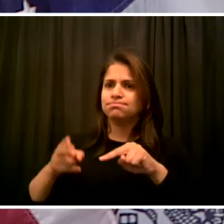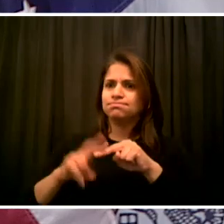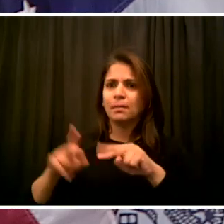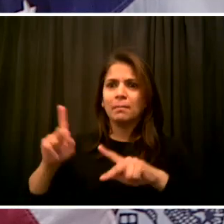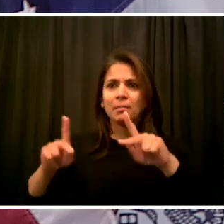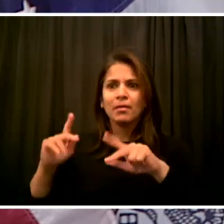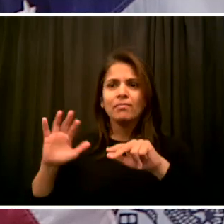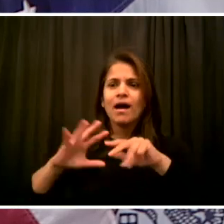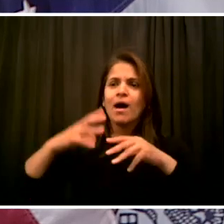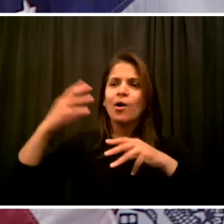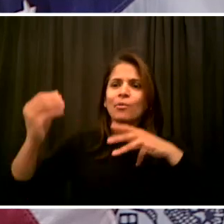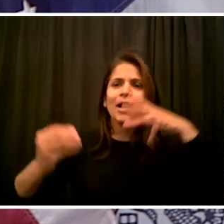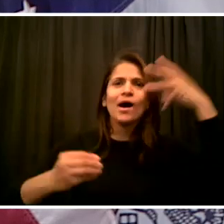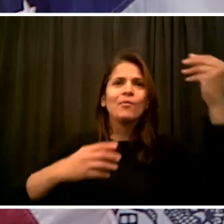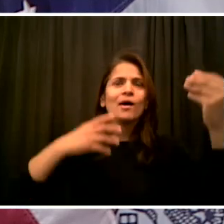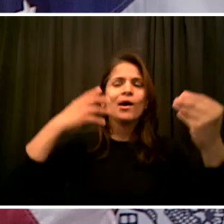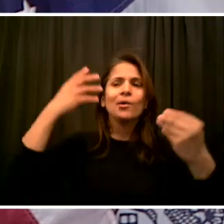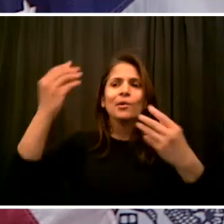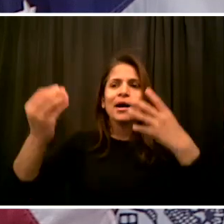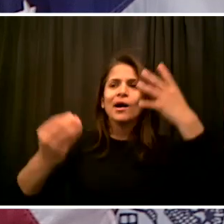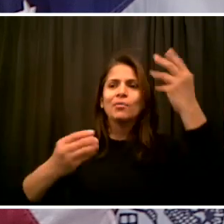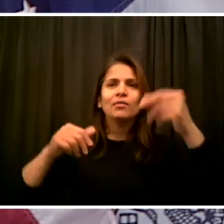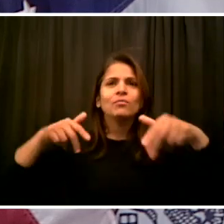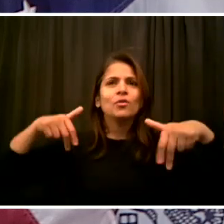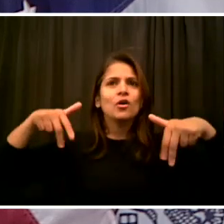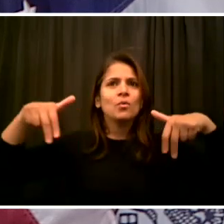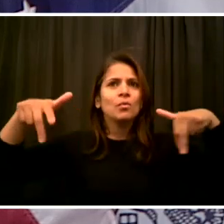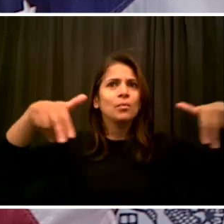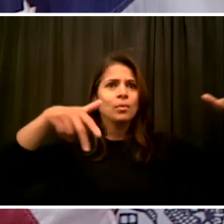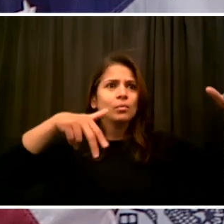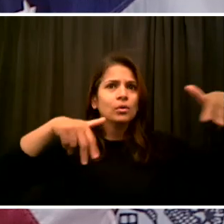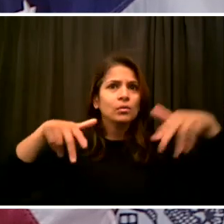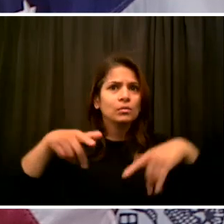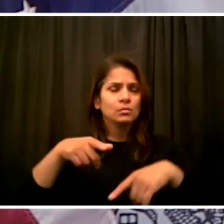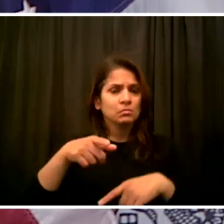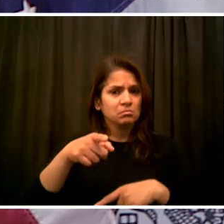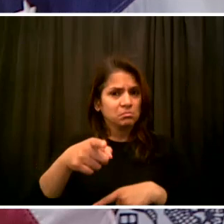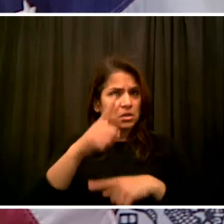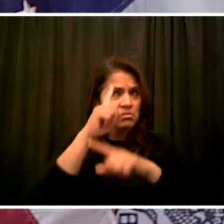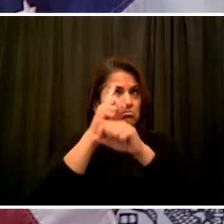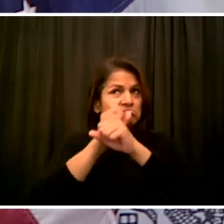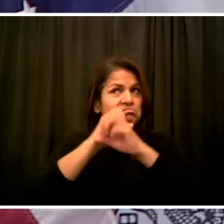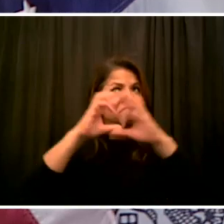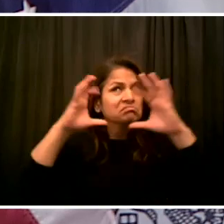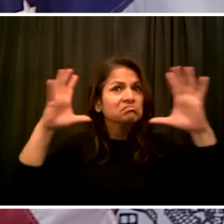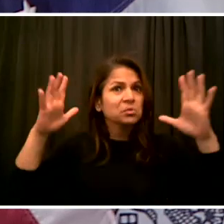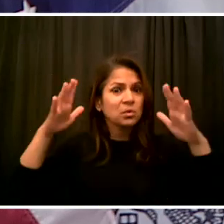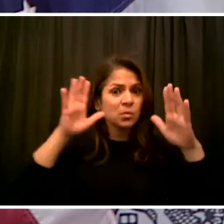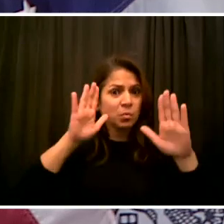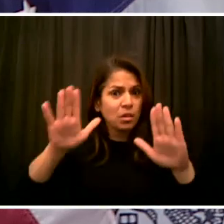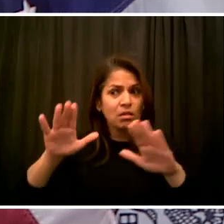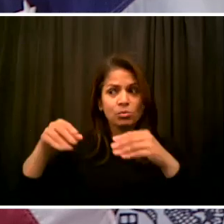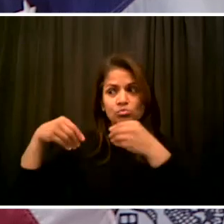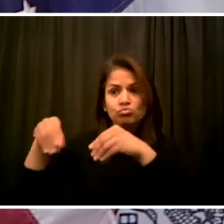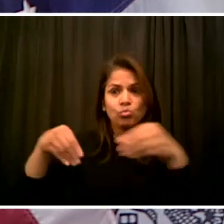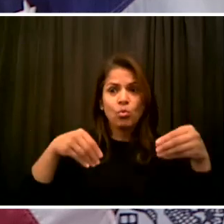ON THE STREETS, THE STORES ARE STILL NOT OPEN, DOES POLICING CHANGE IN ANY WAY WITH AN EXPECTED